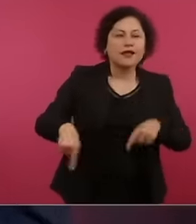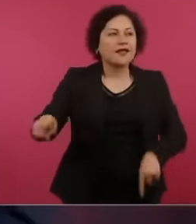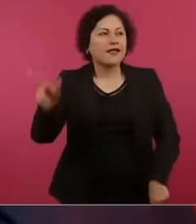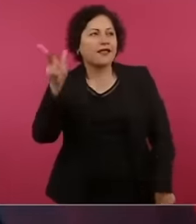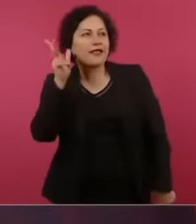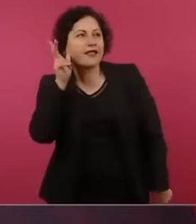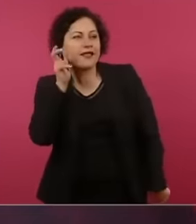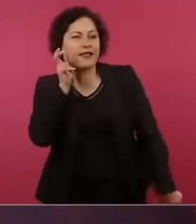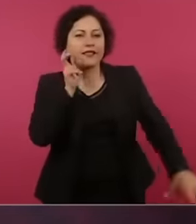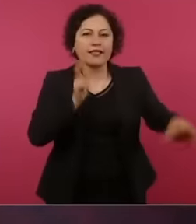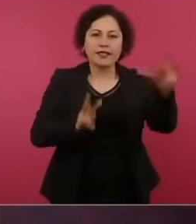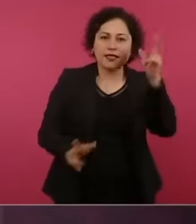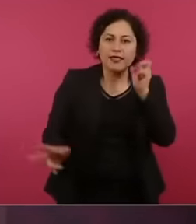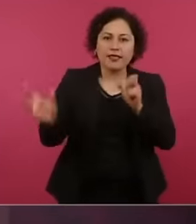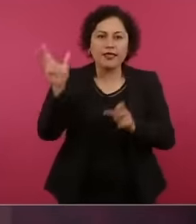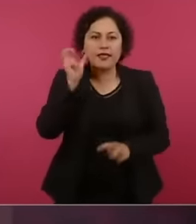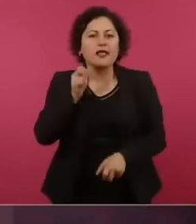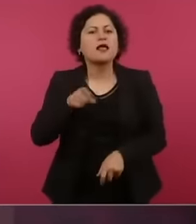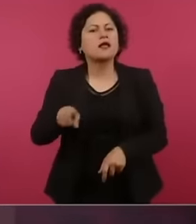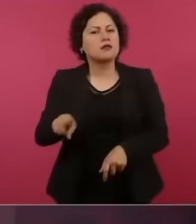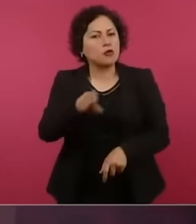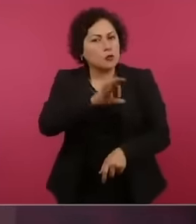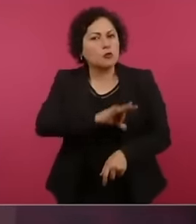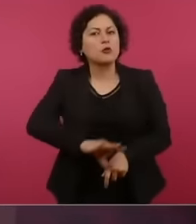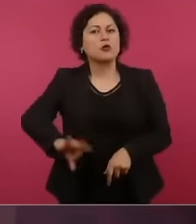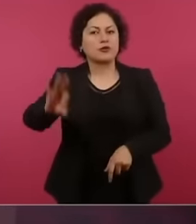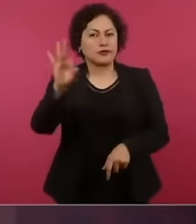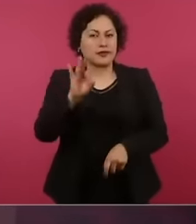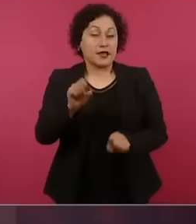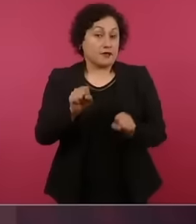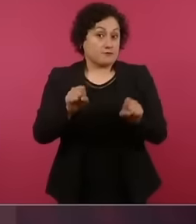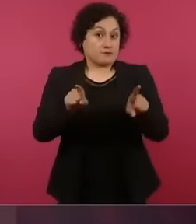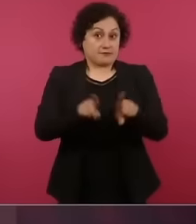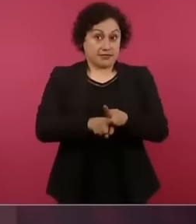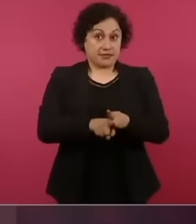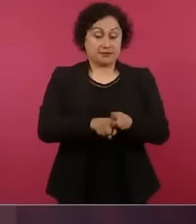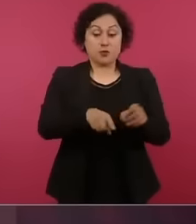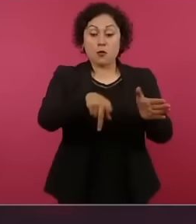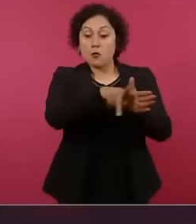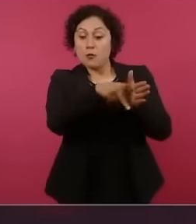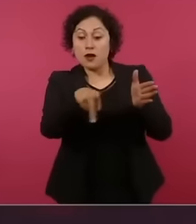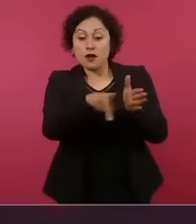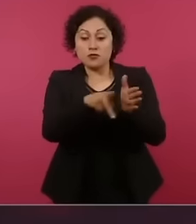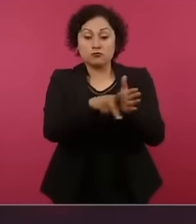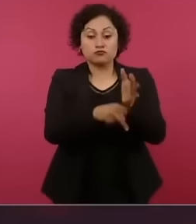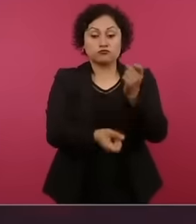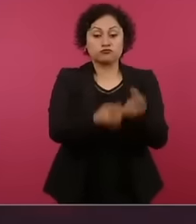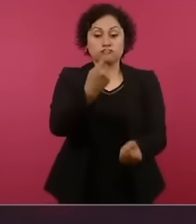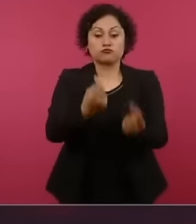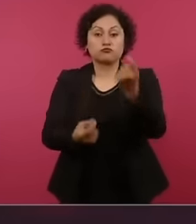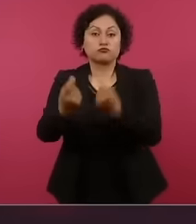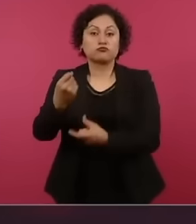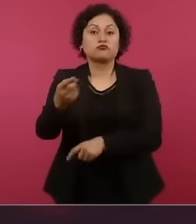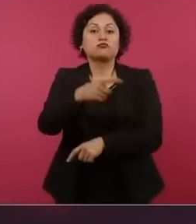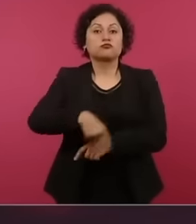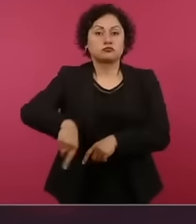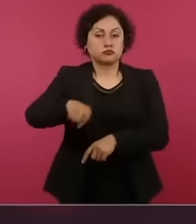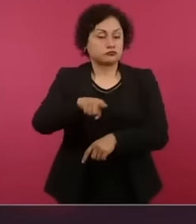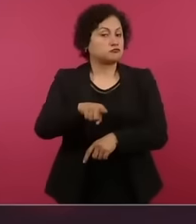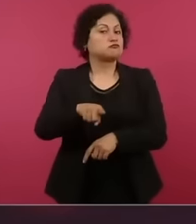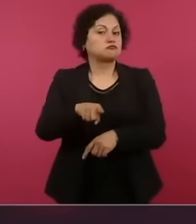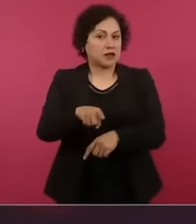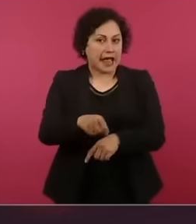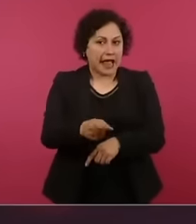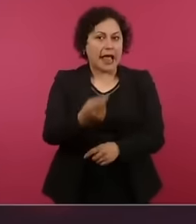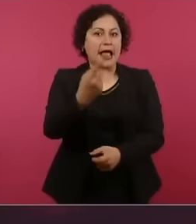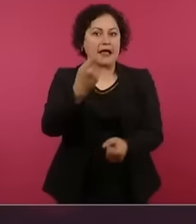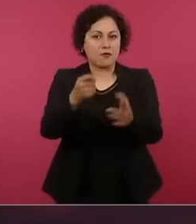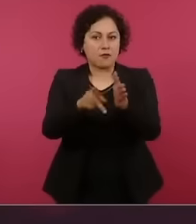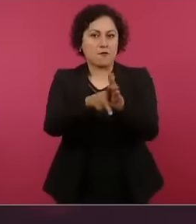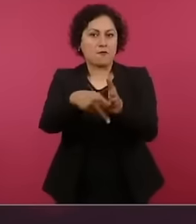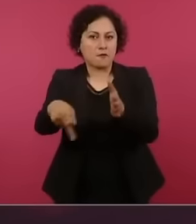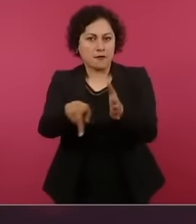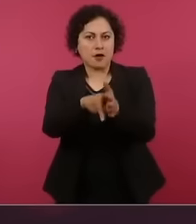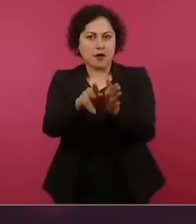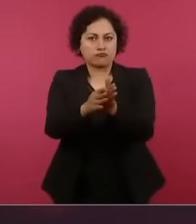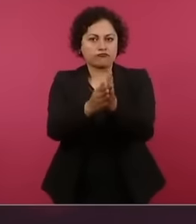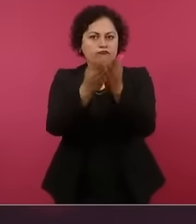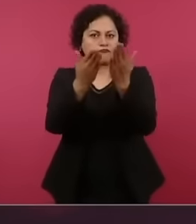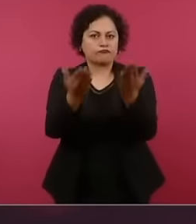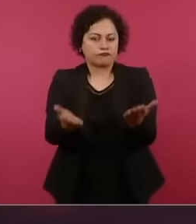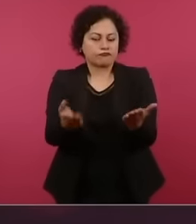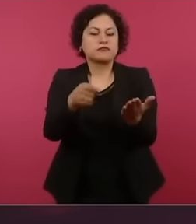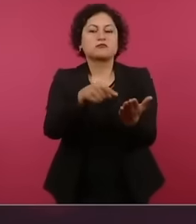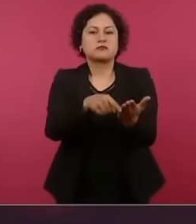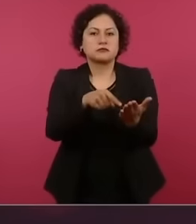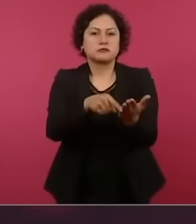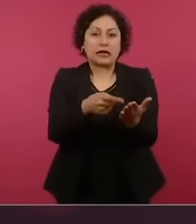newspapers this one that were also later going to waste And they even